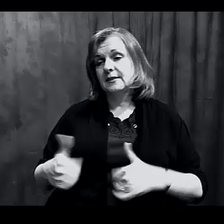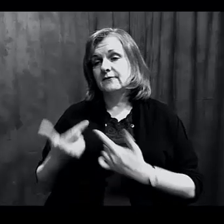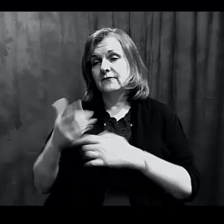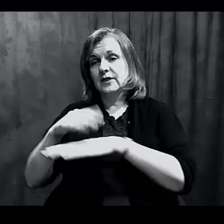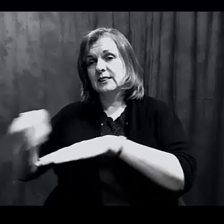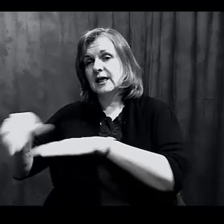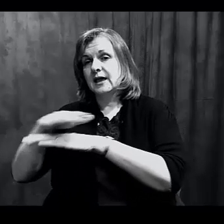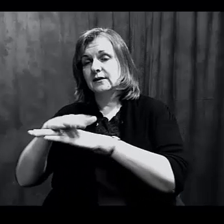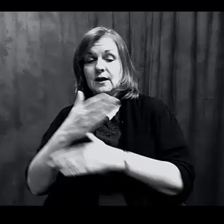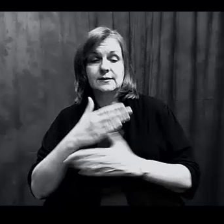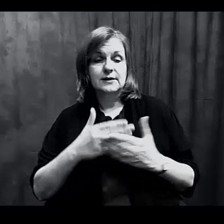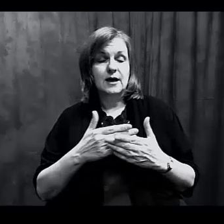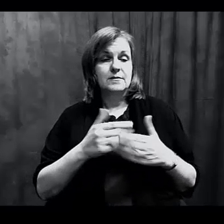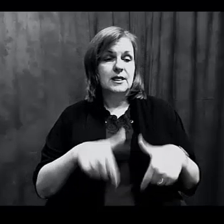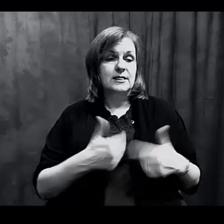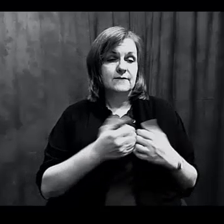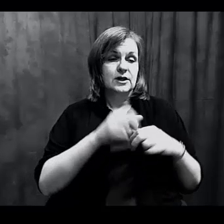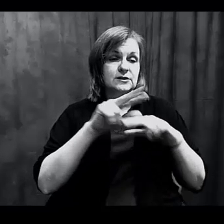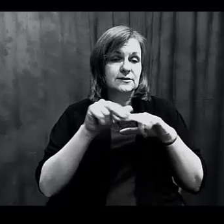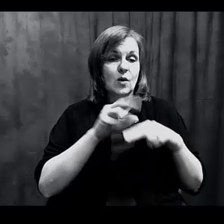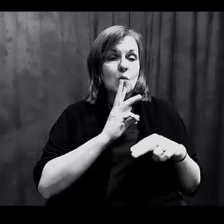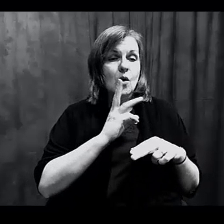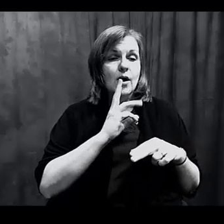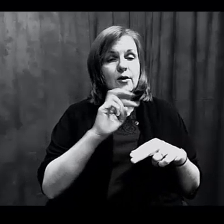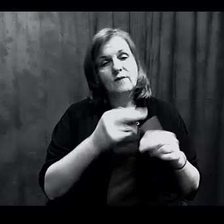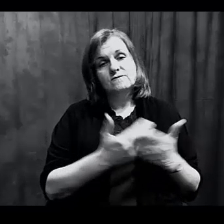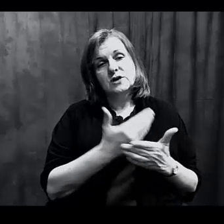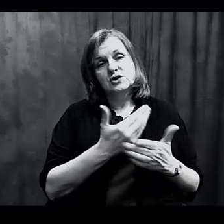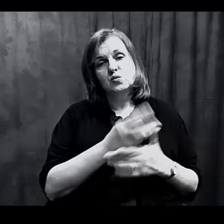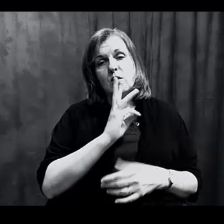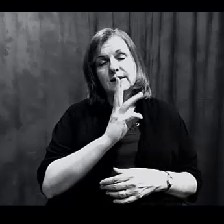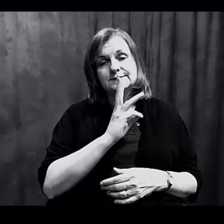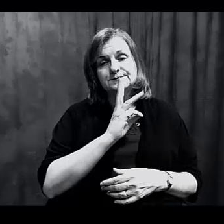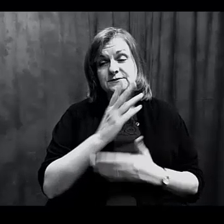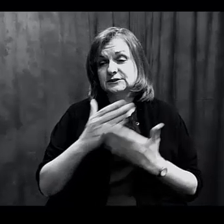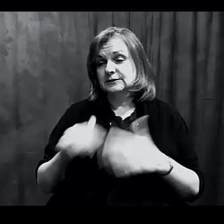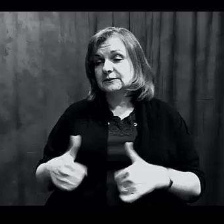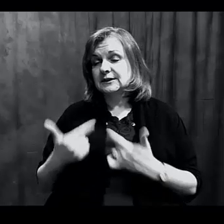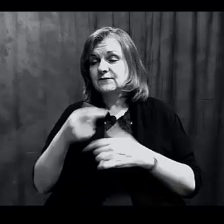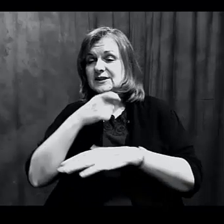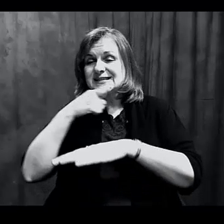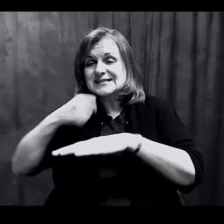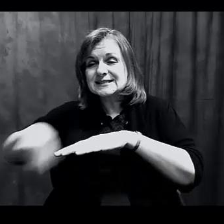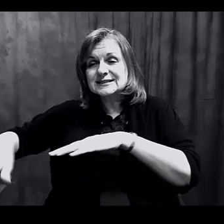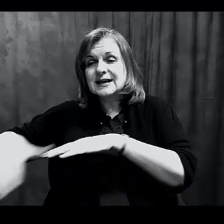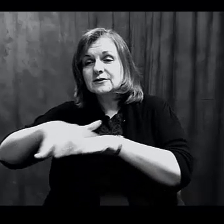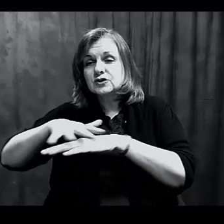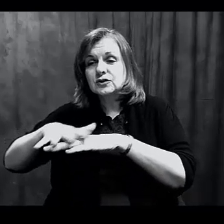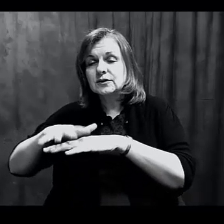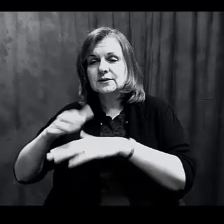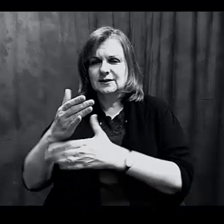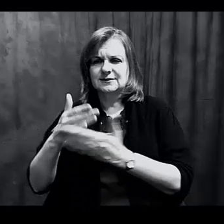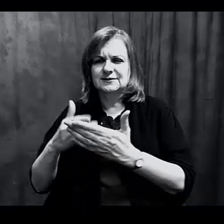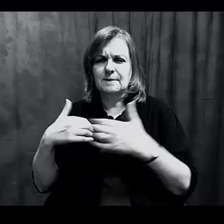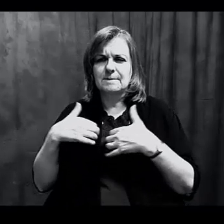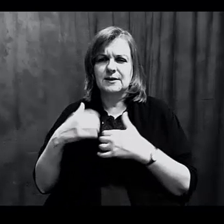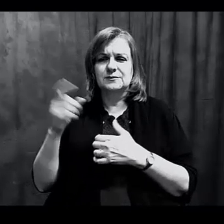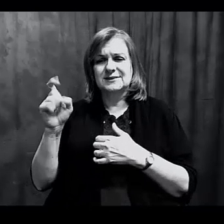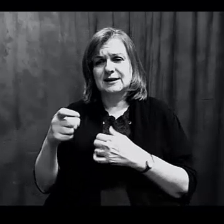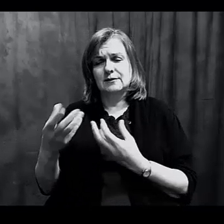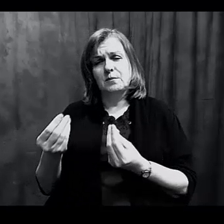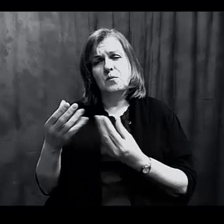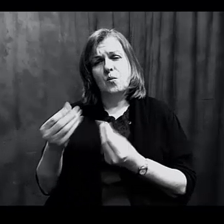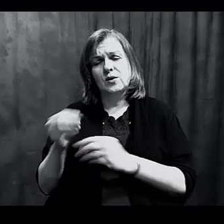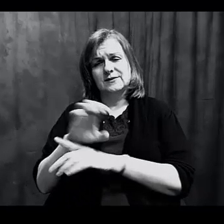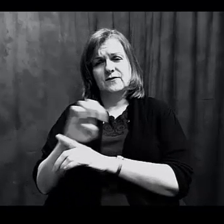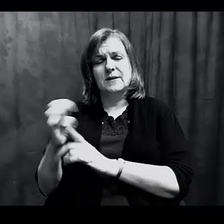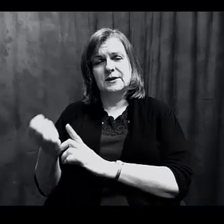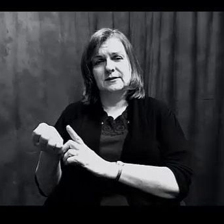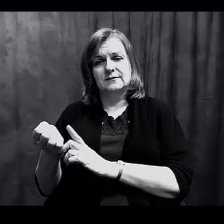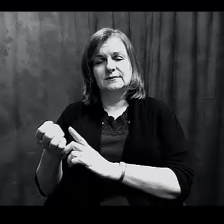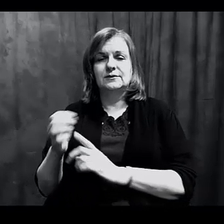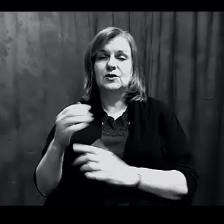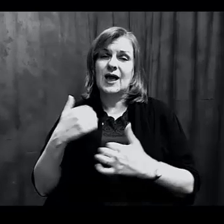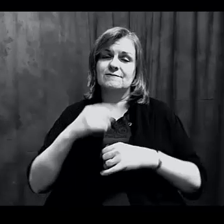so the idea of these bilateral symmetry three tissue layers protostome development that we have with arthropods